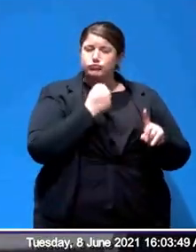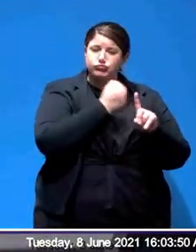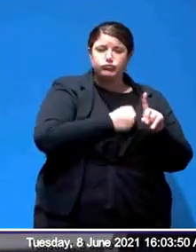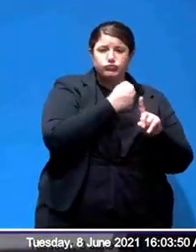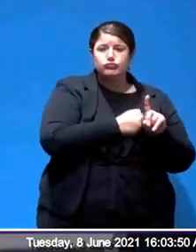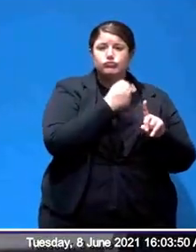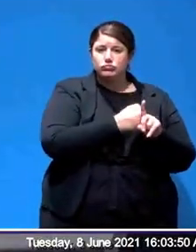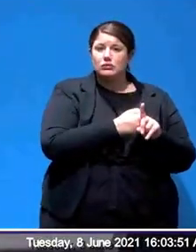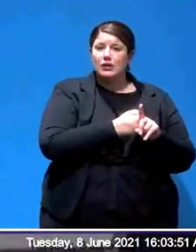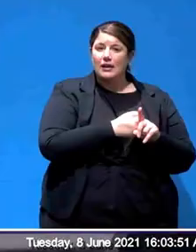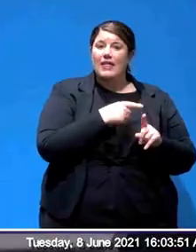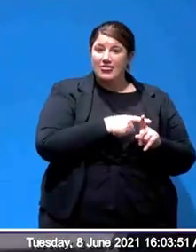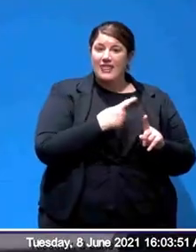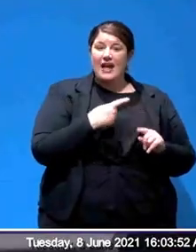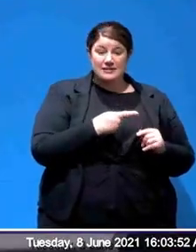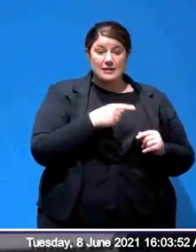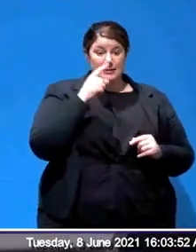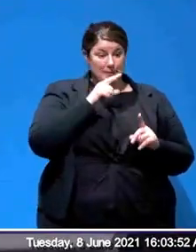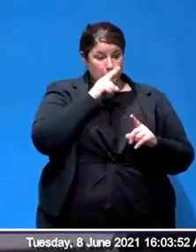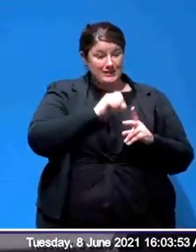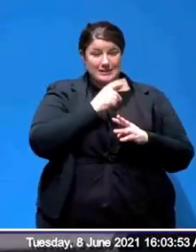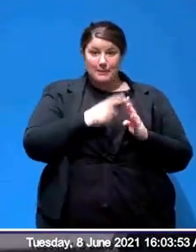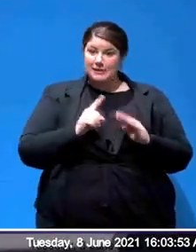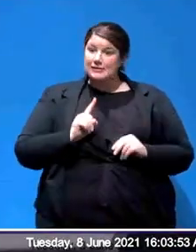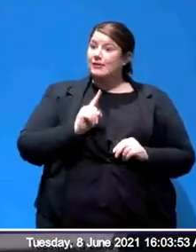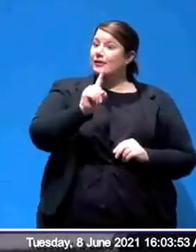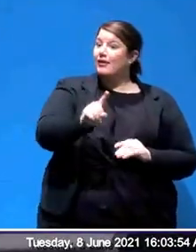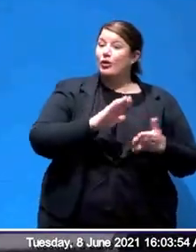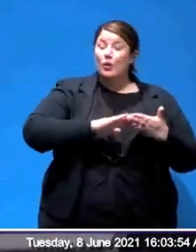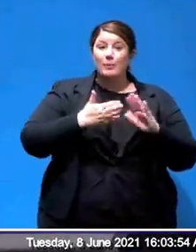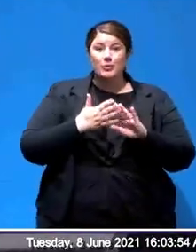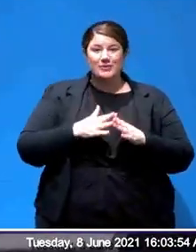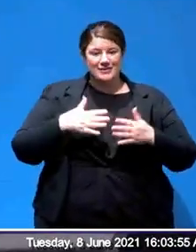presented to the world in the best way possible, and that includes having clean